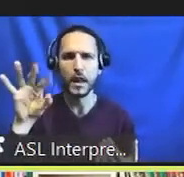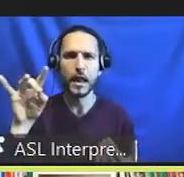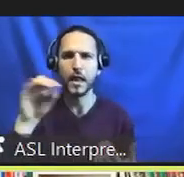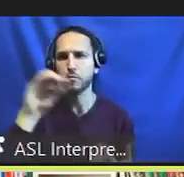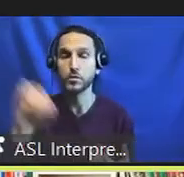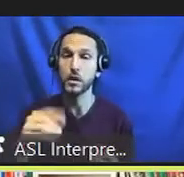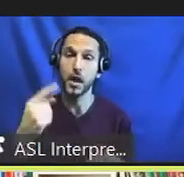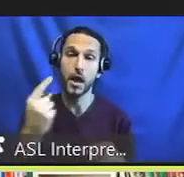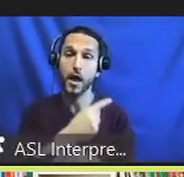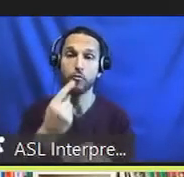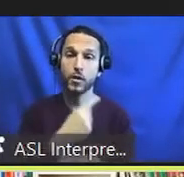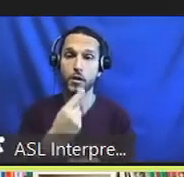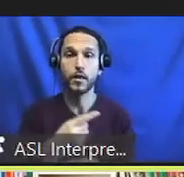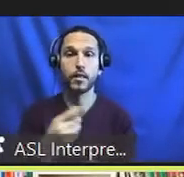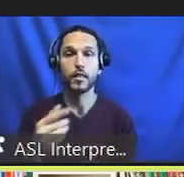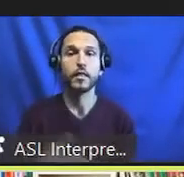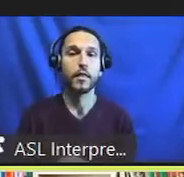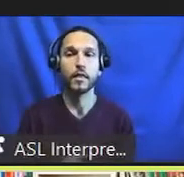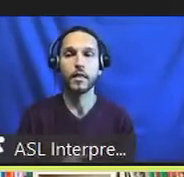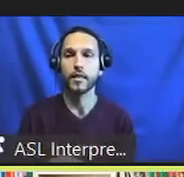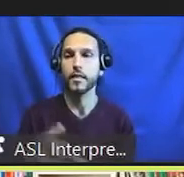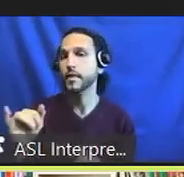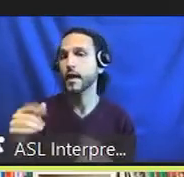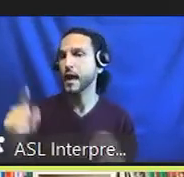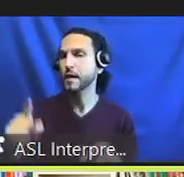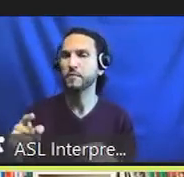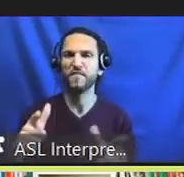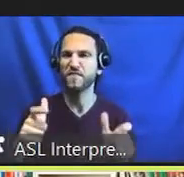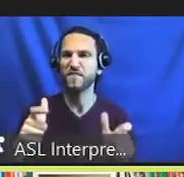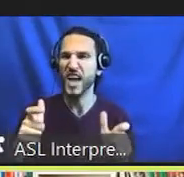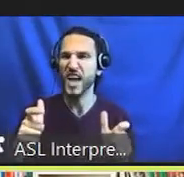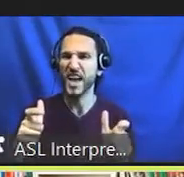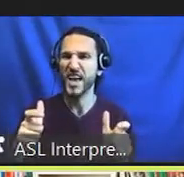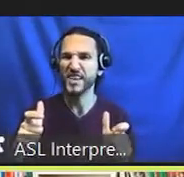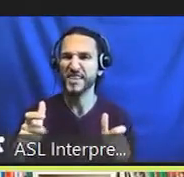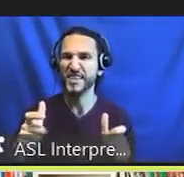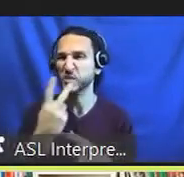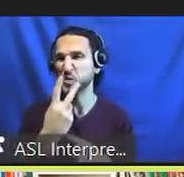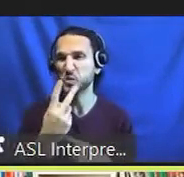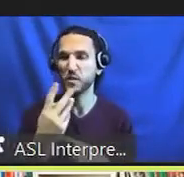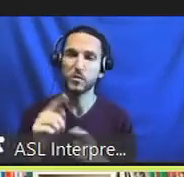And all of that happens within two to four seconds. So it's almost immediate.